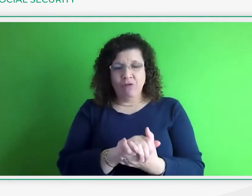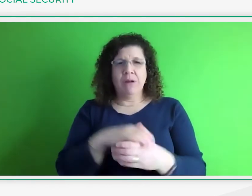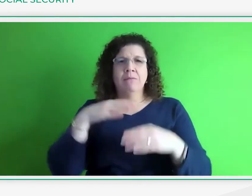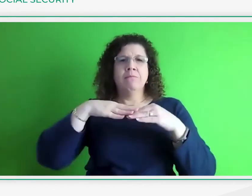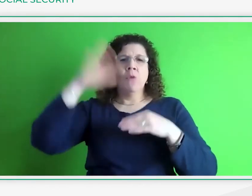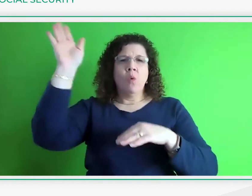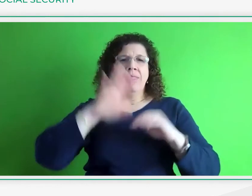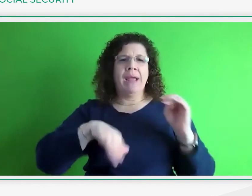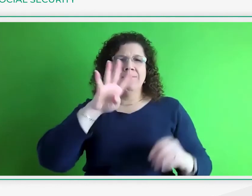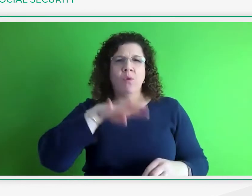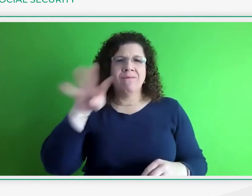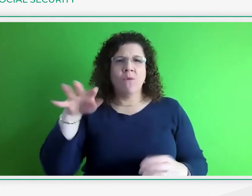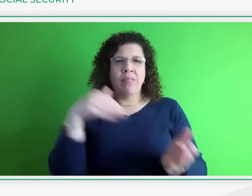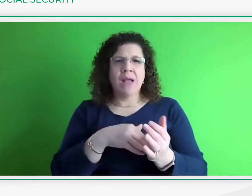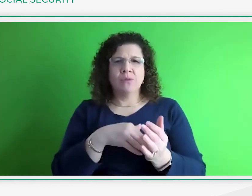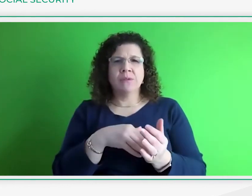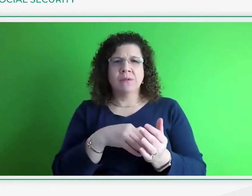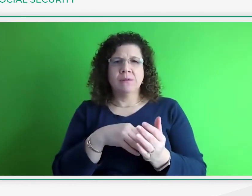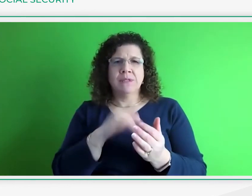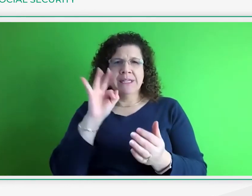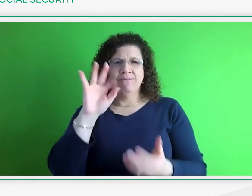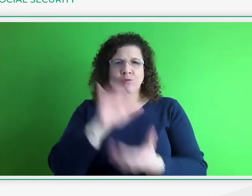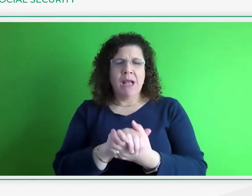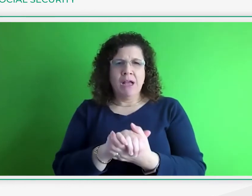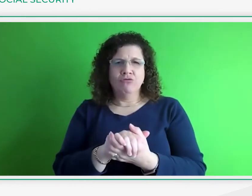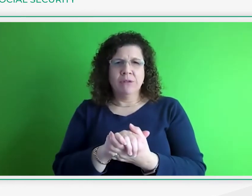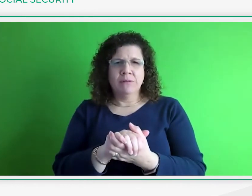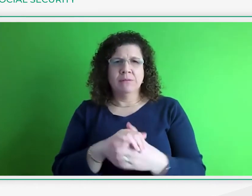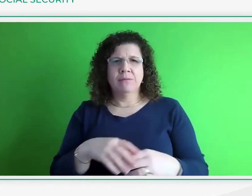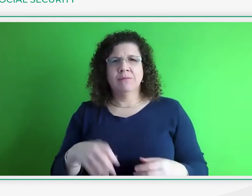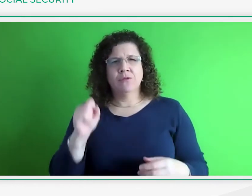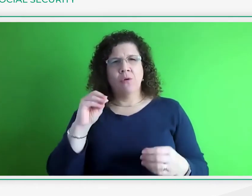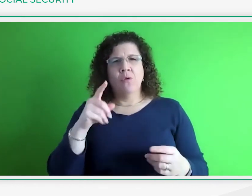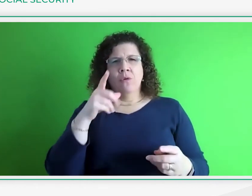Or if you're married, it's more than . . . $44,000.